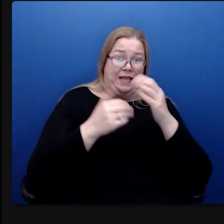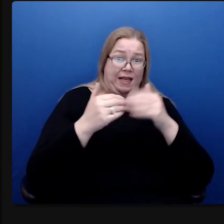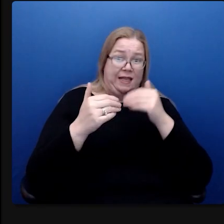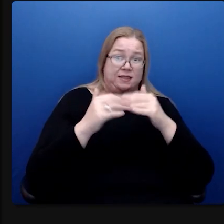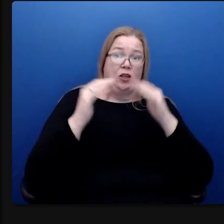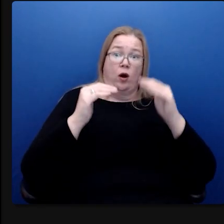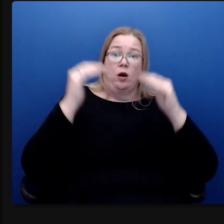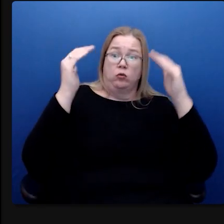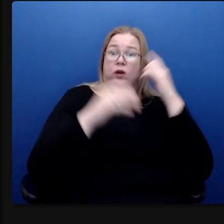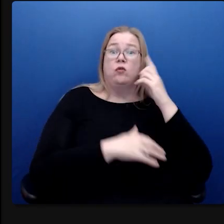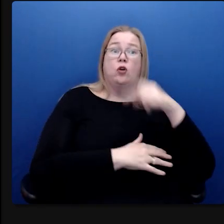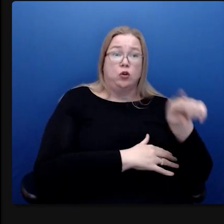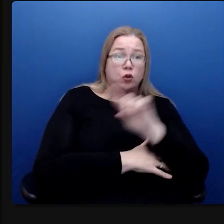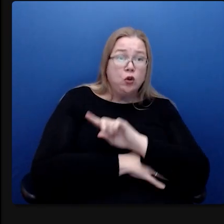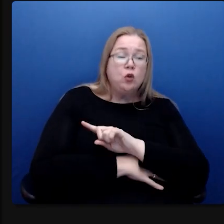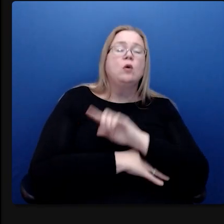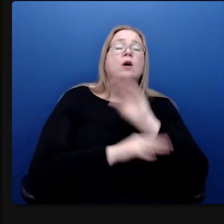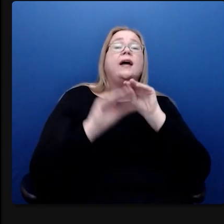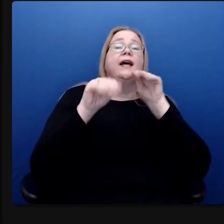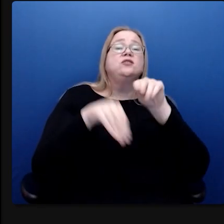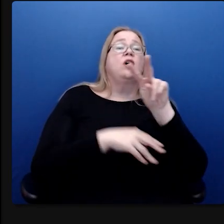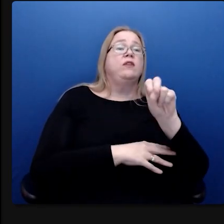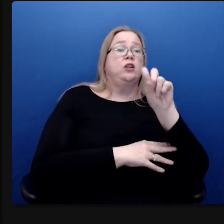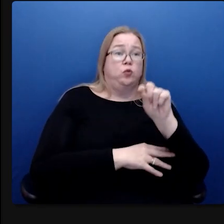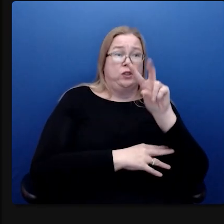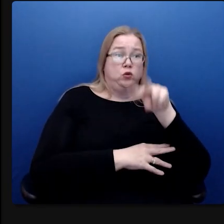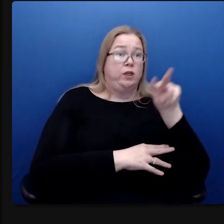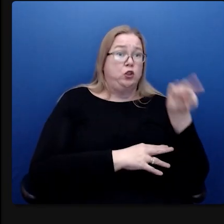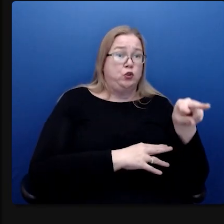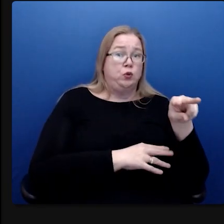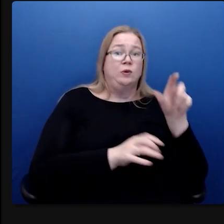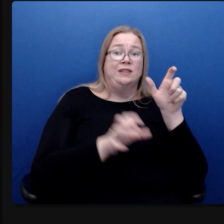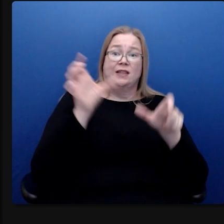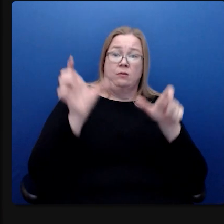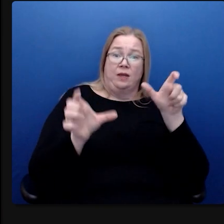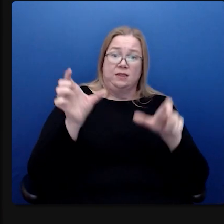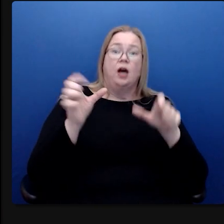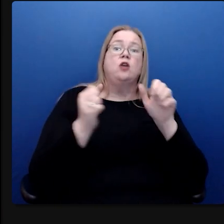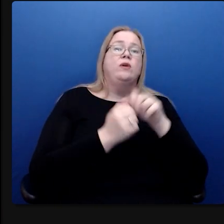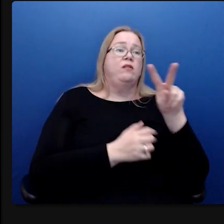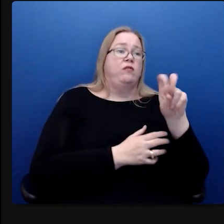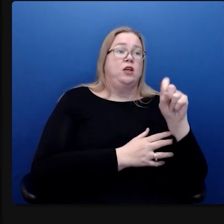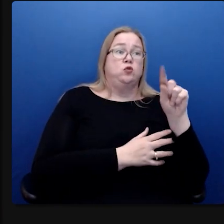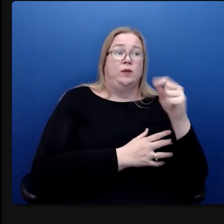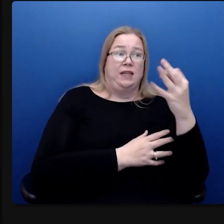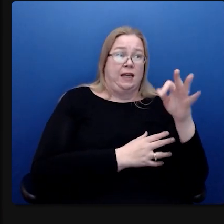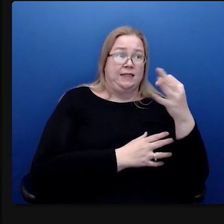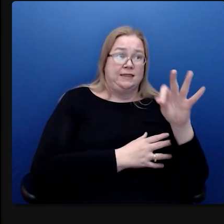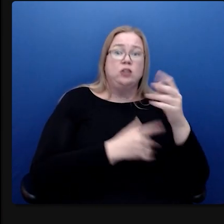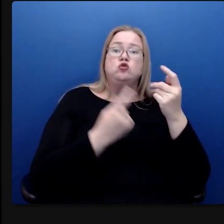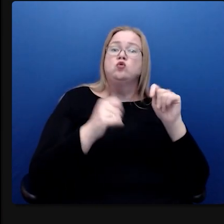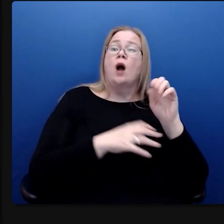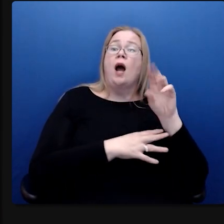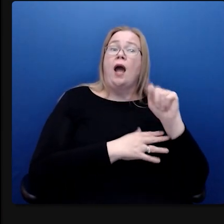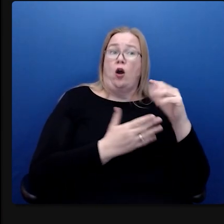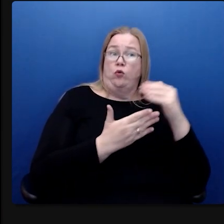We want to make it easy to upgrade for you. You can install VS 2022 side-by-side with VS 2019